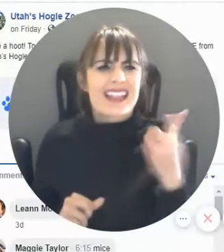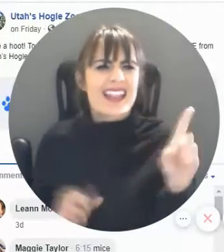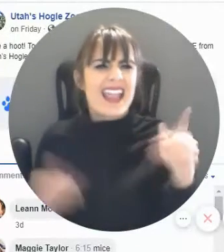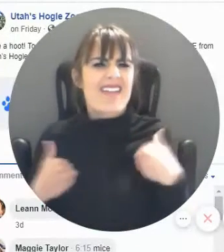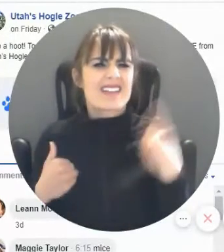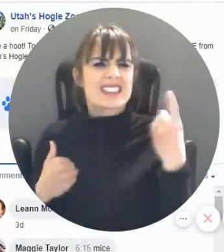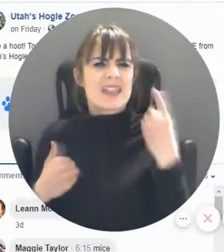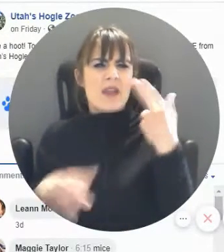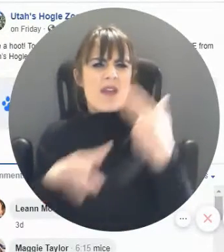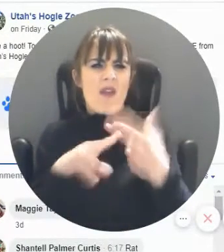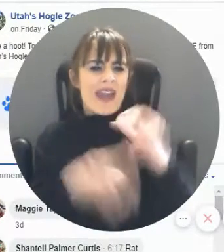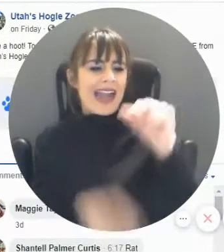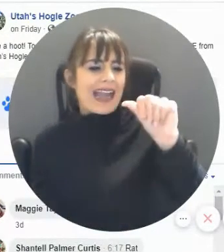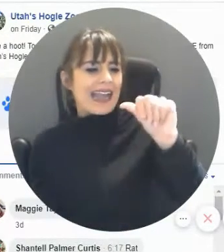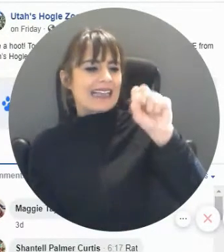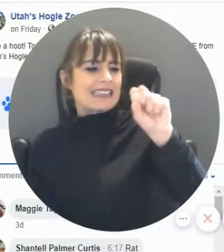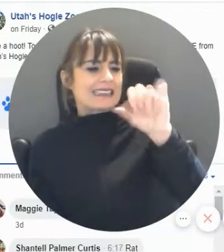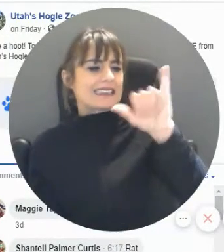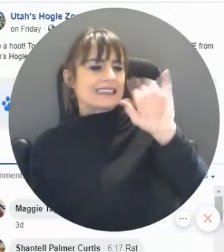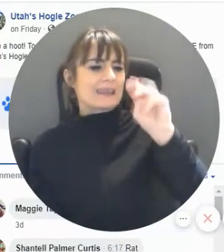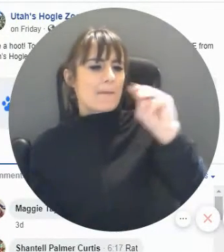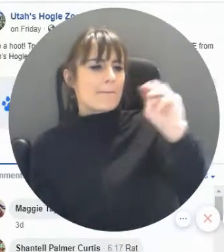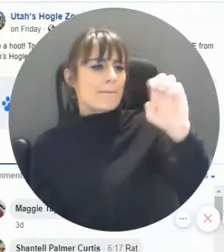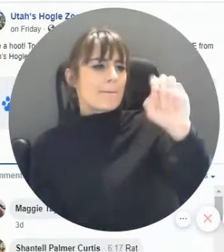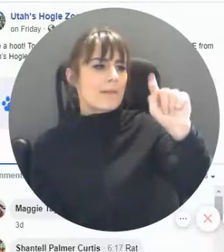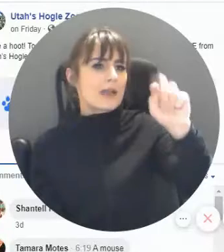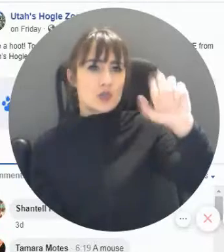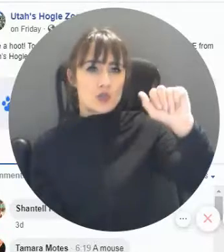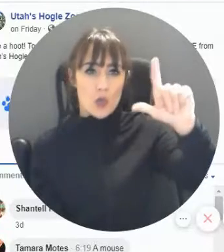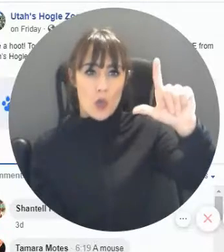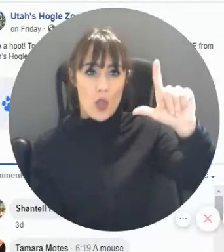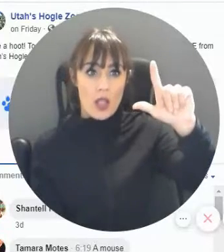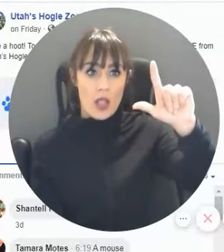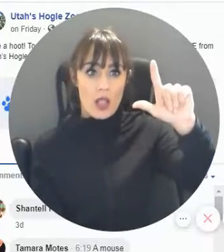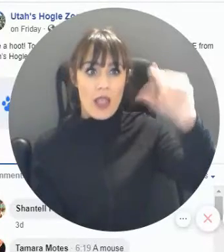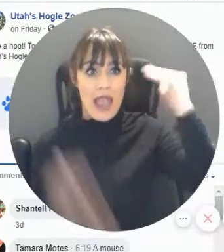So that means that one of their ears is up high on the side of their skull,